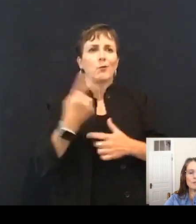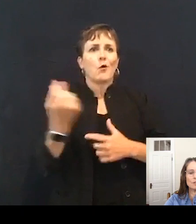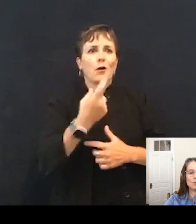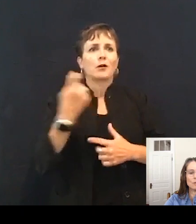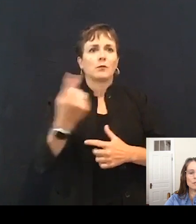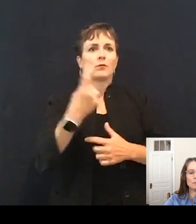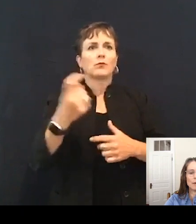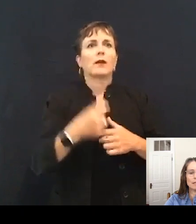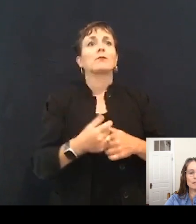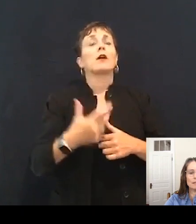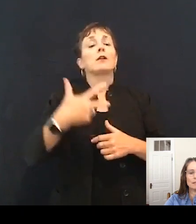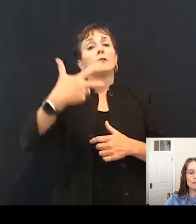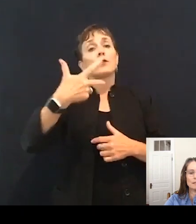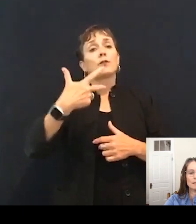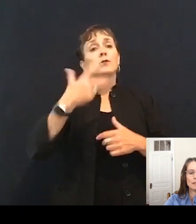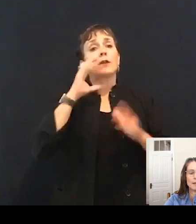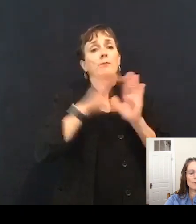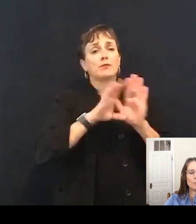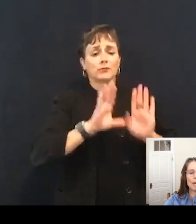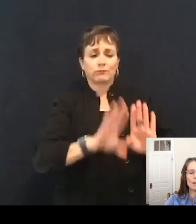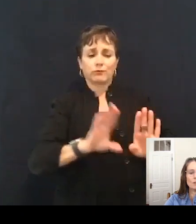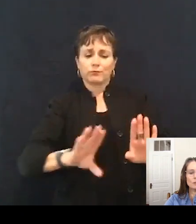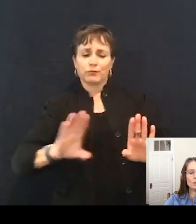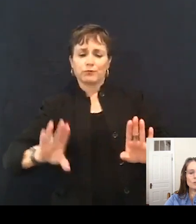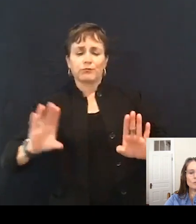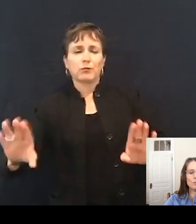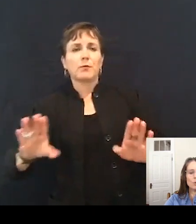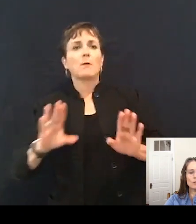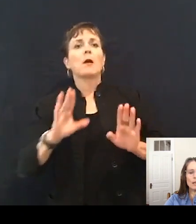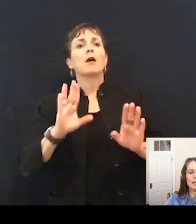treated mice, and their pattern looks more like